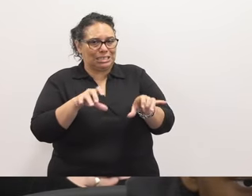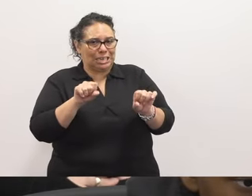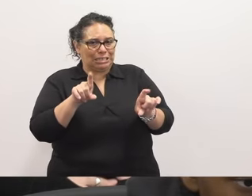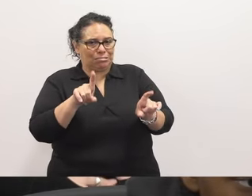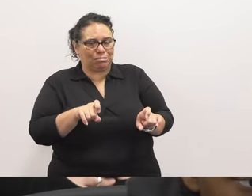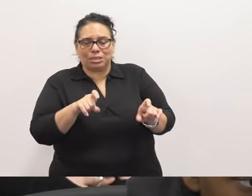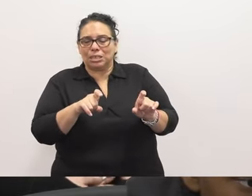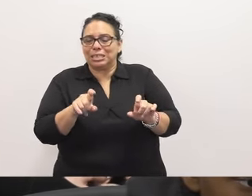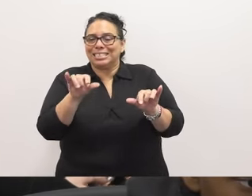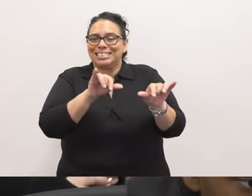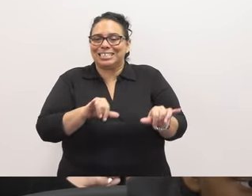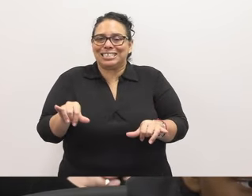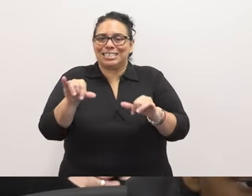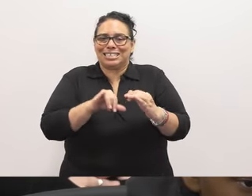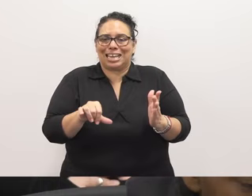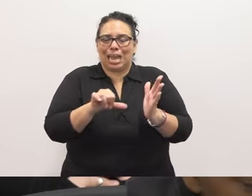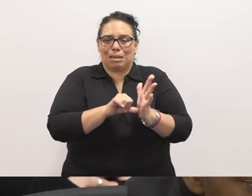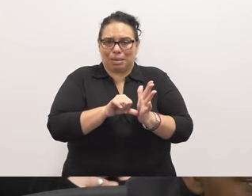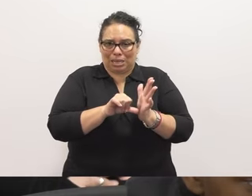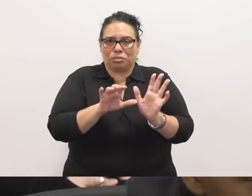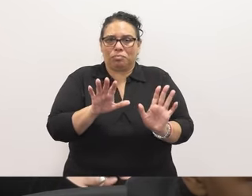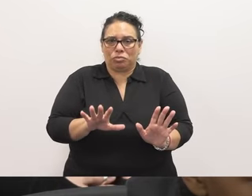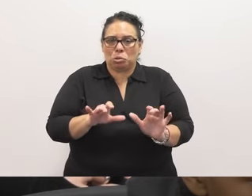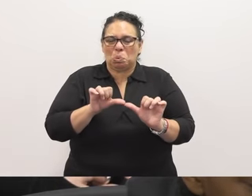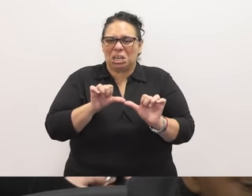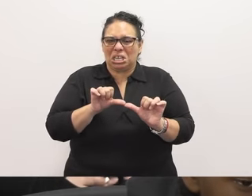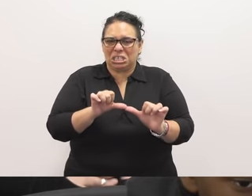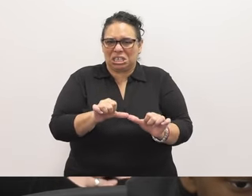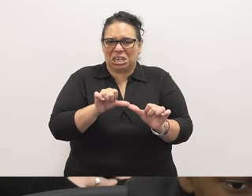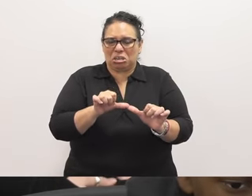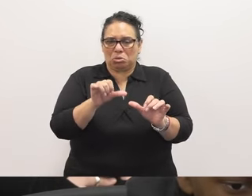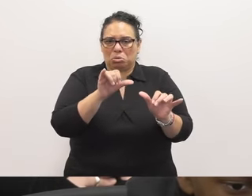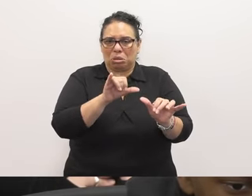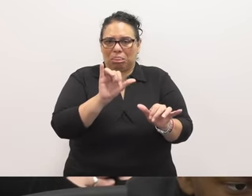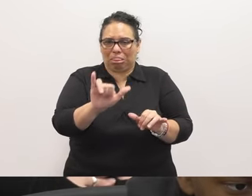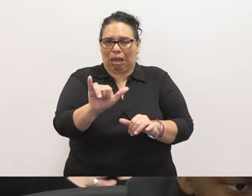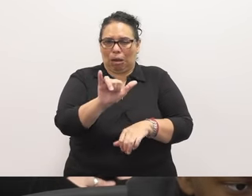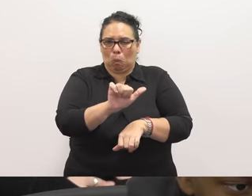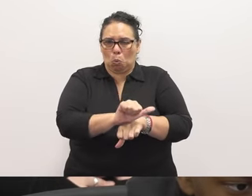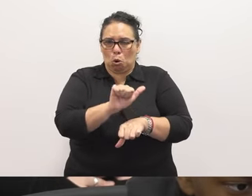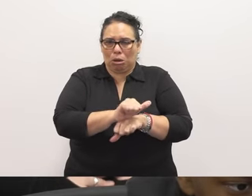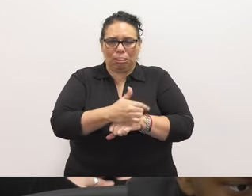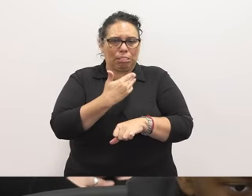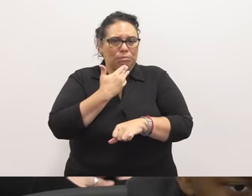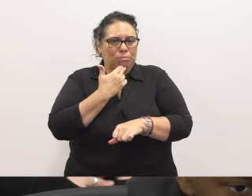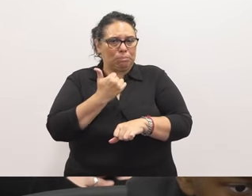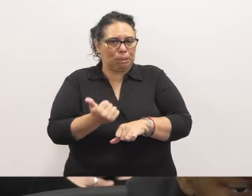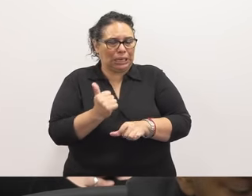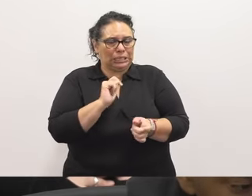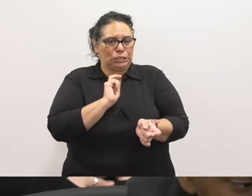And so we're continuing that work and it's been probably the best received change by the teachers.